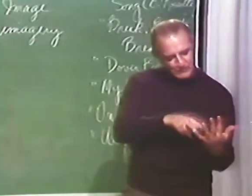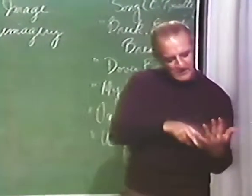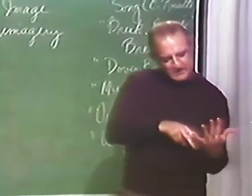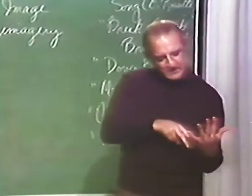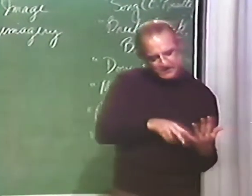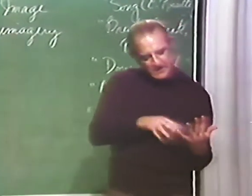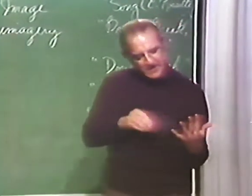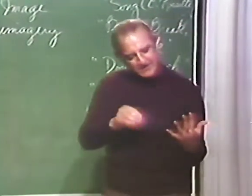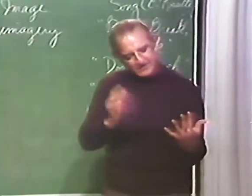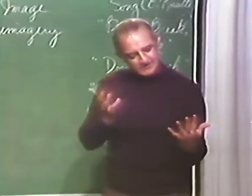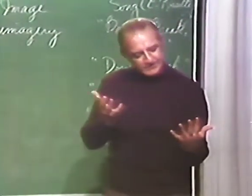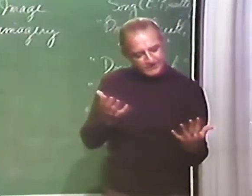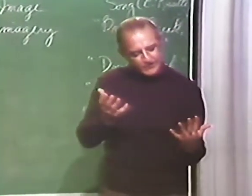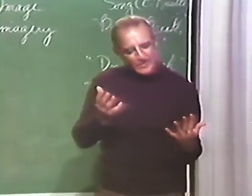READ...